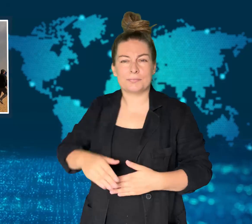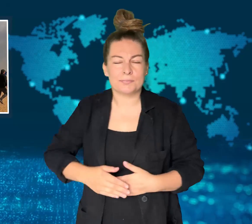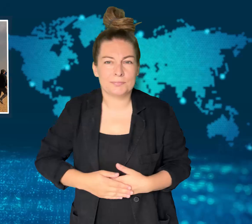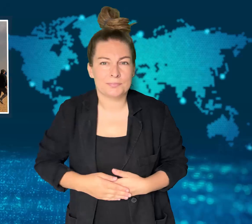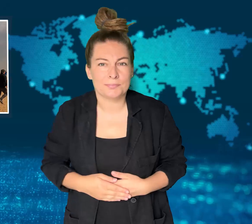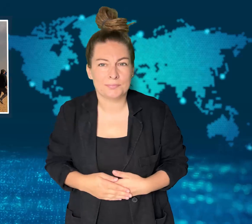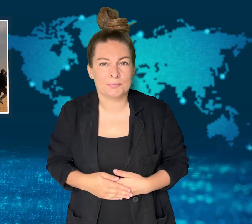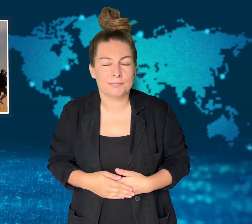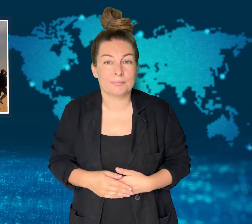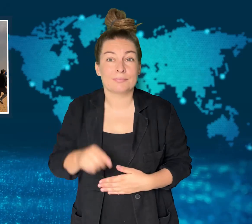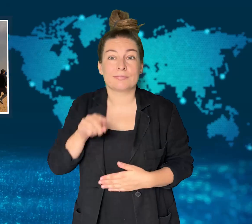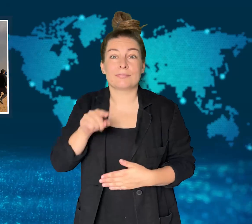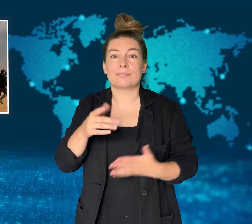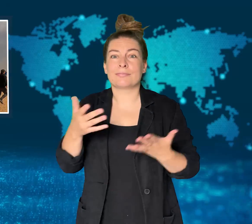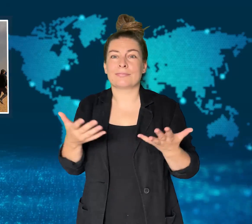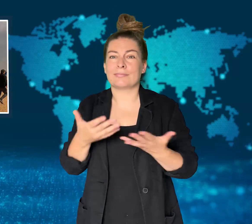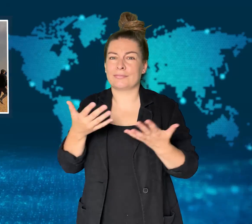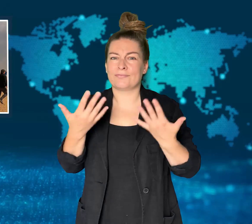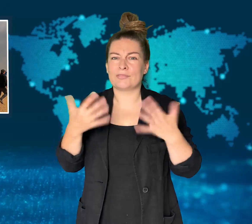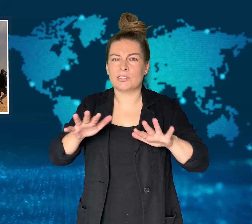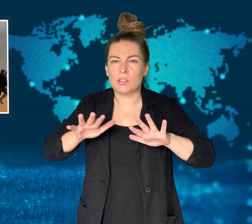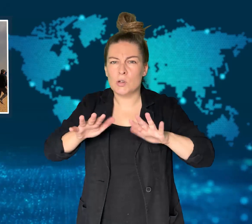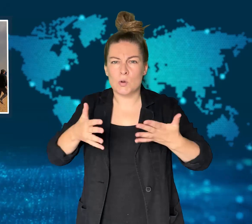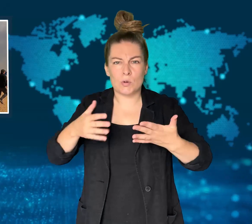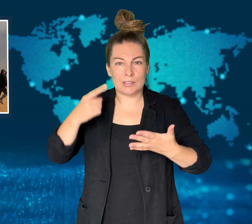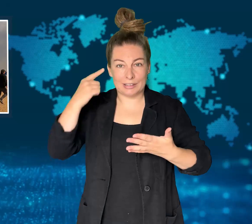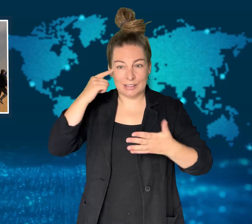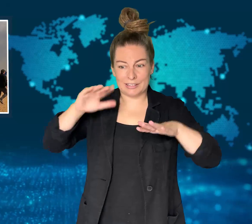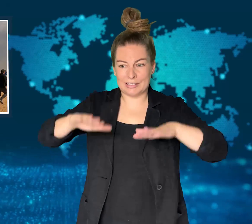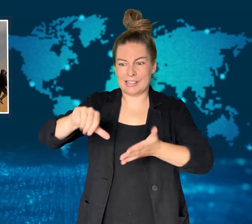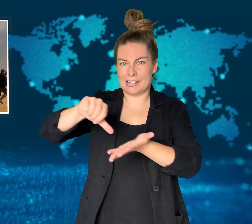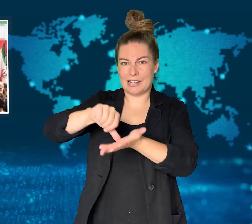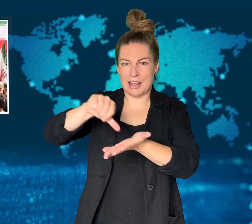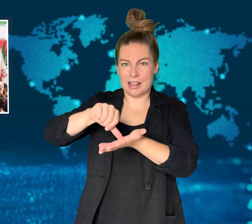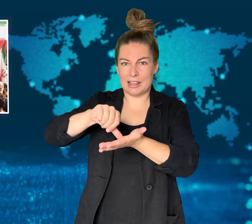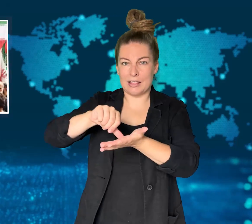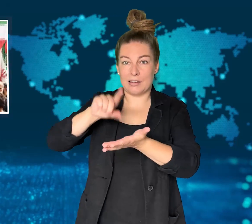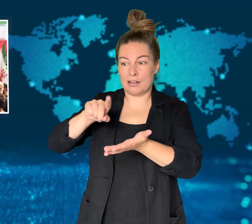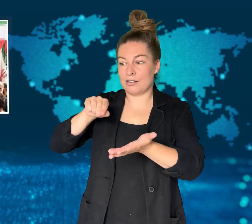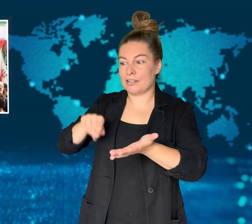the deaths.